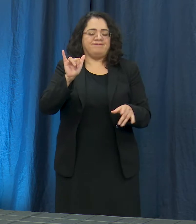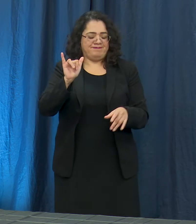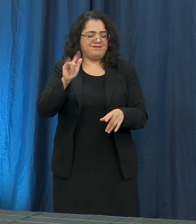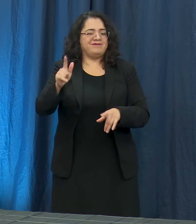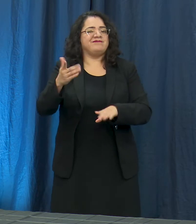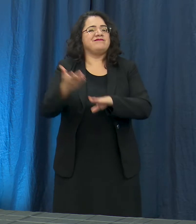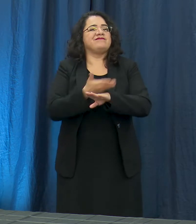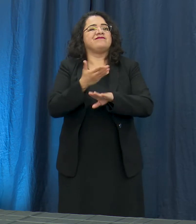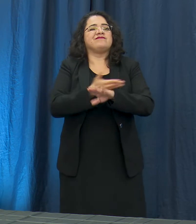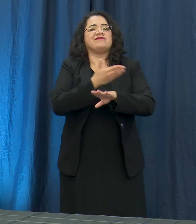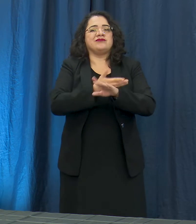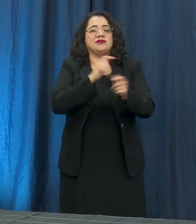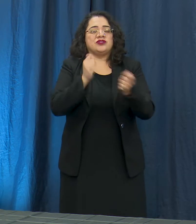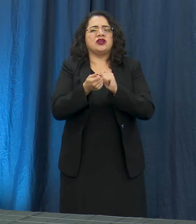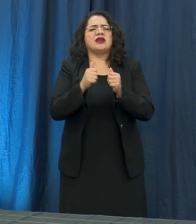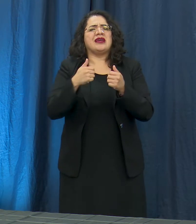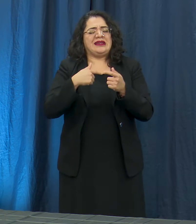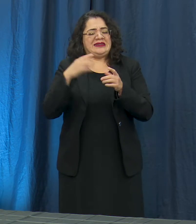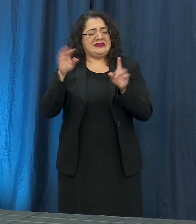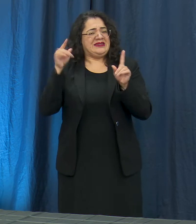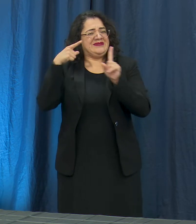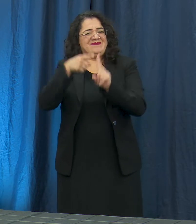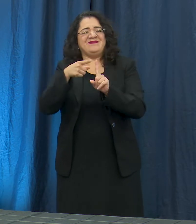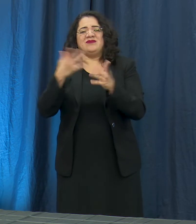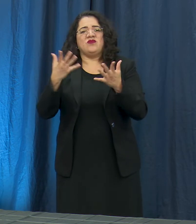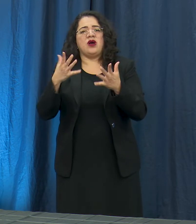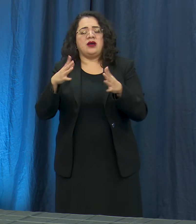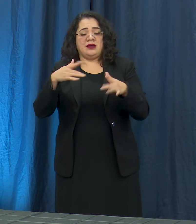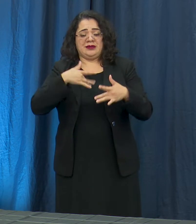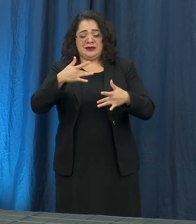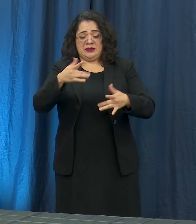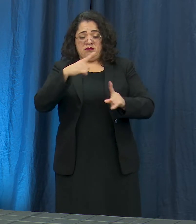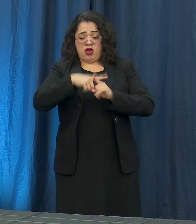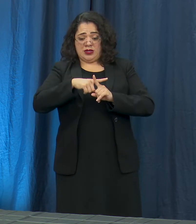can pass the virus on to others. So in order to align with the CDC, we've